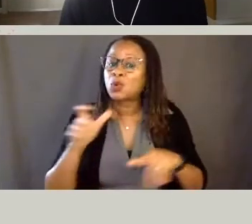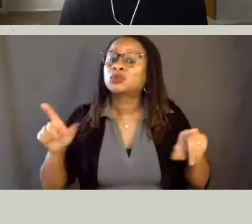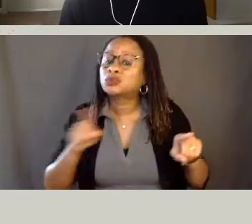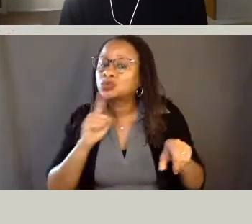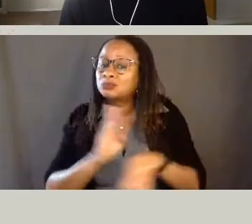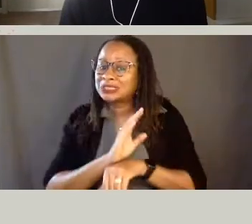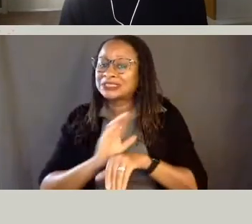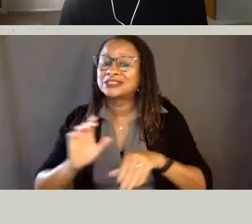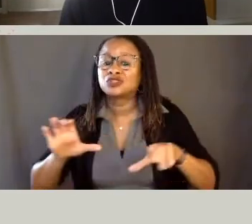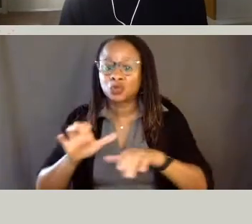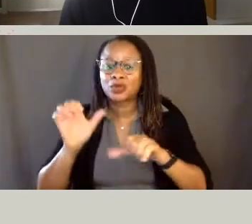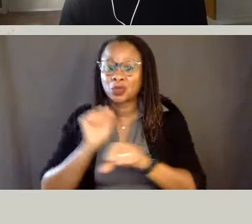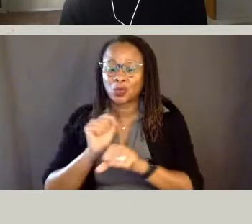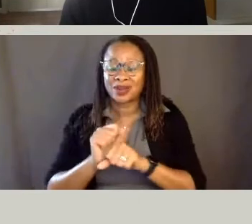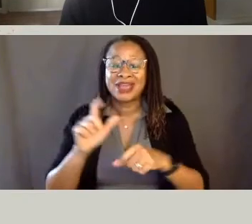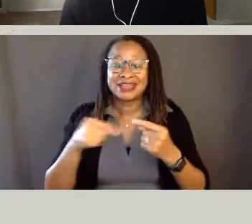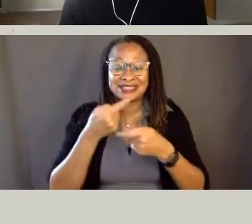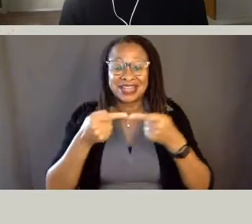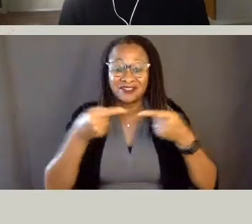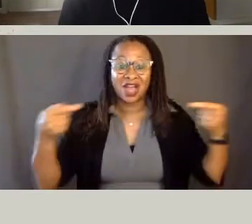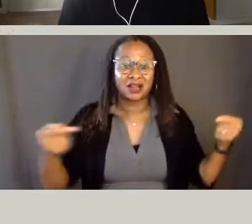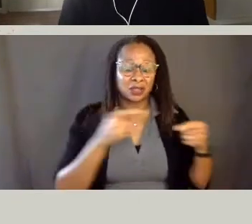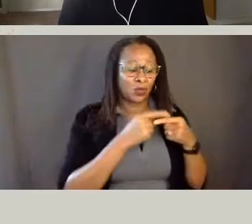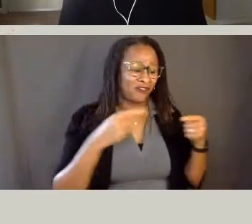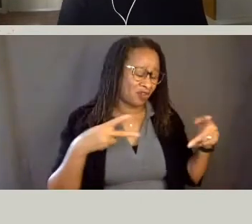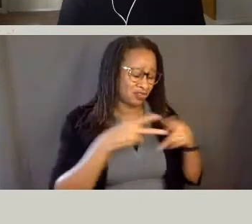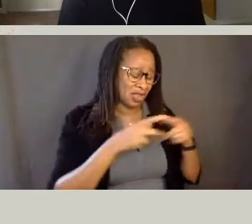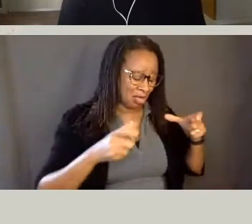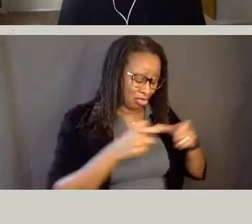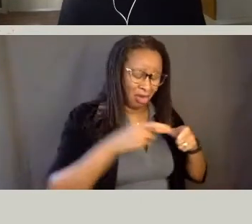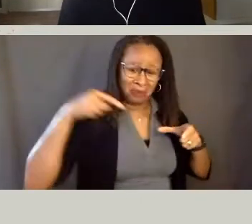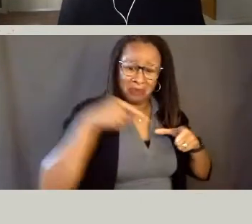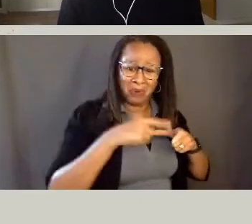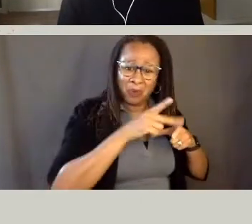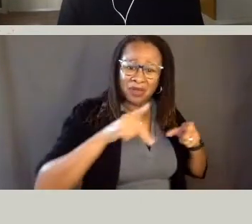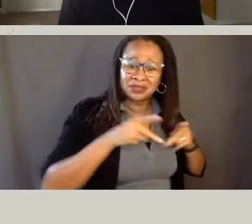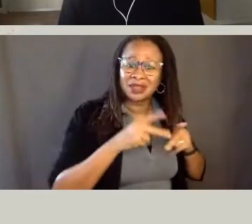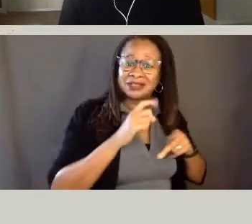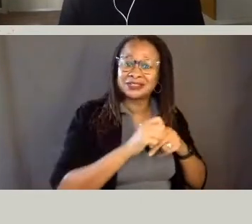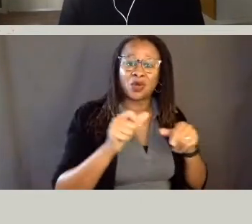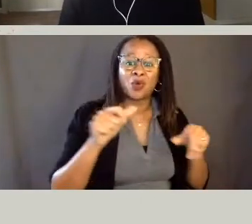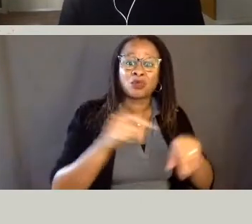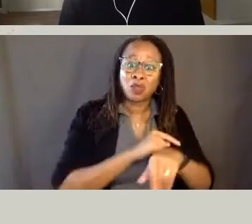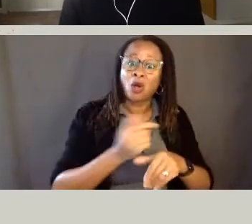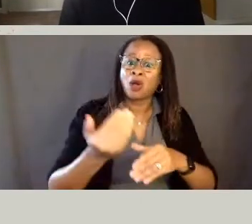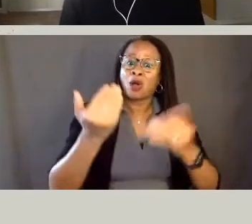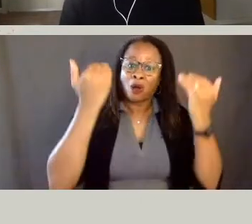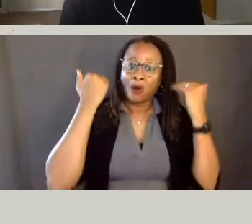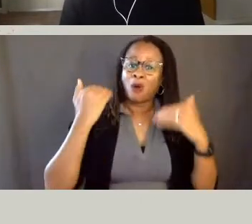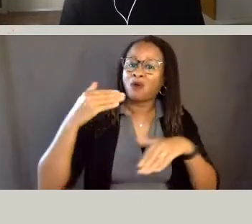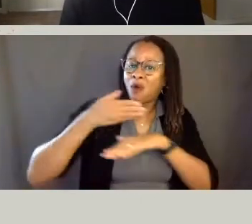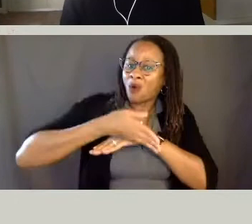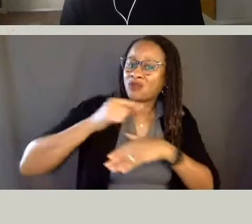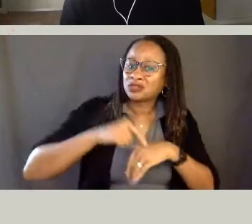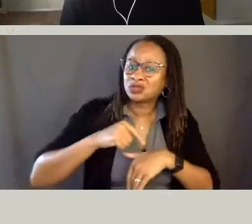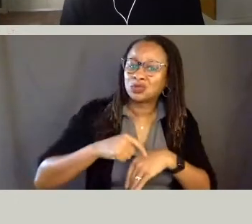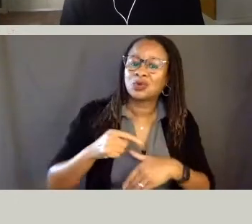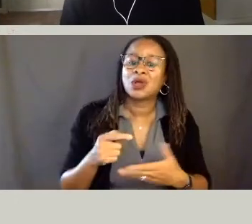rather than the other way around, where we're forced to sort of pigeonhole. And I think it is so long overdue to switch up, who's getting the resources and the funding.